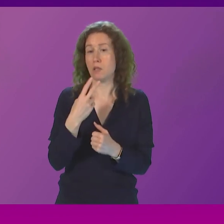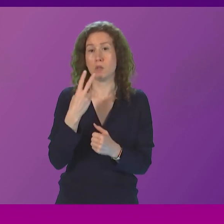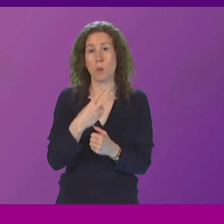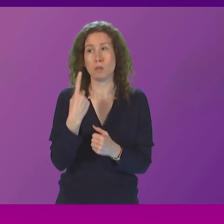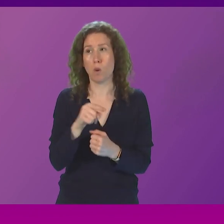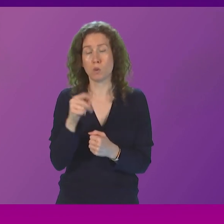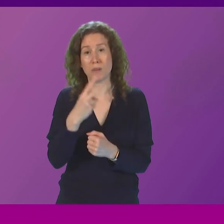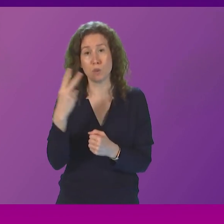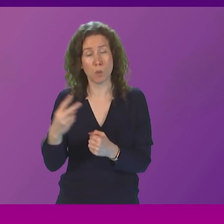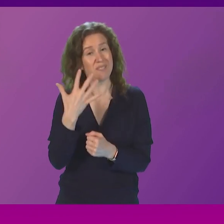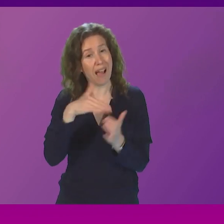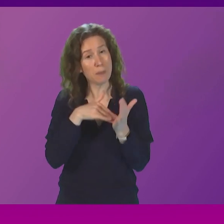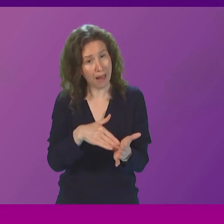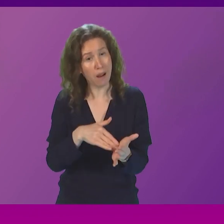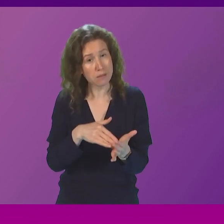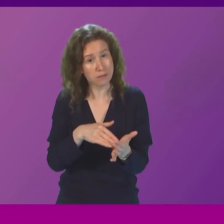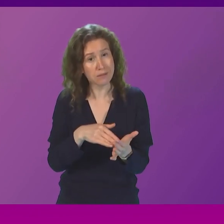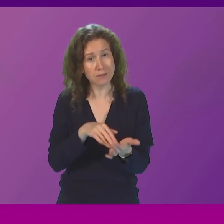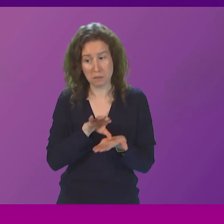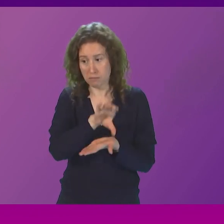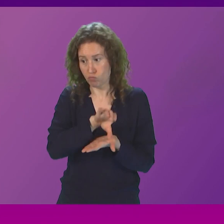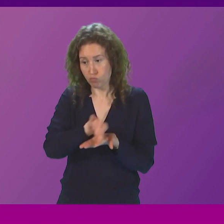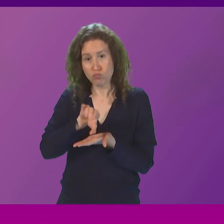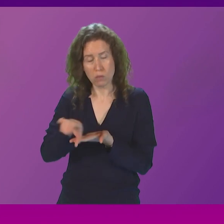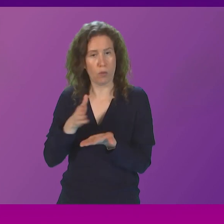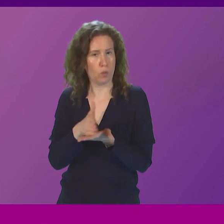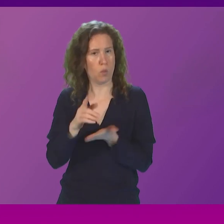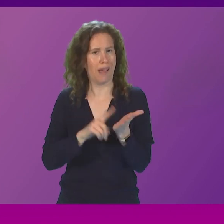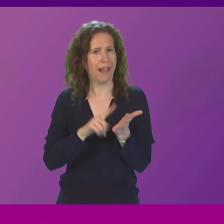In 2022-23, it awarded £5 million.